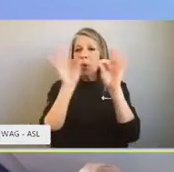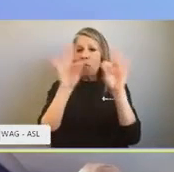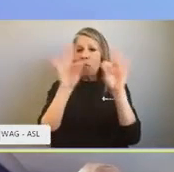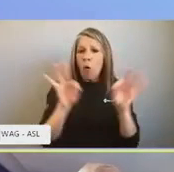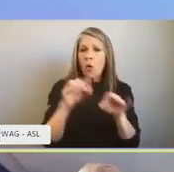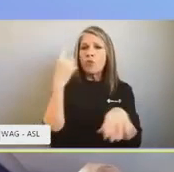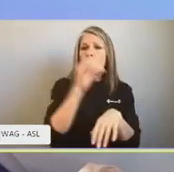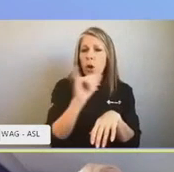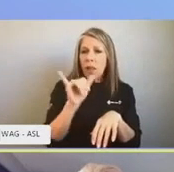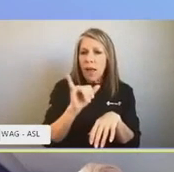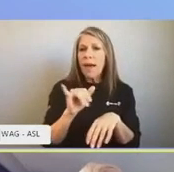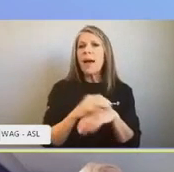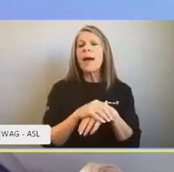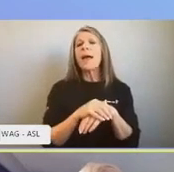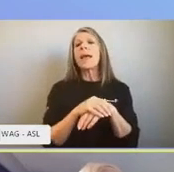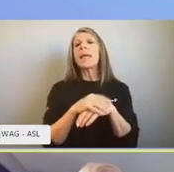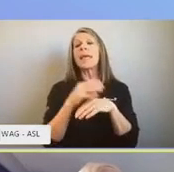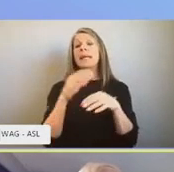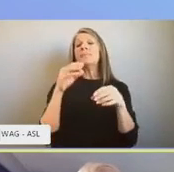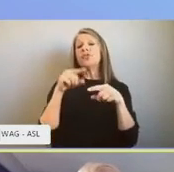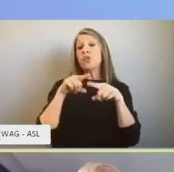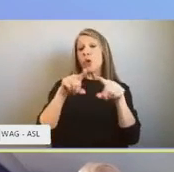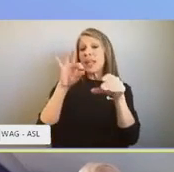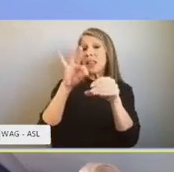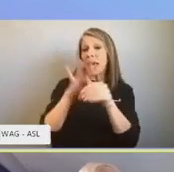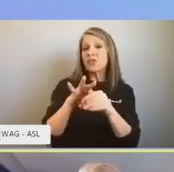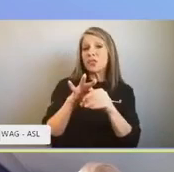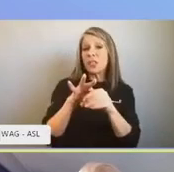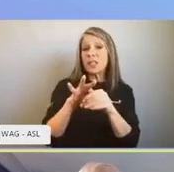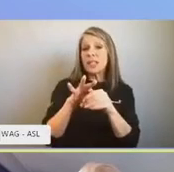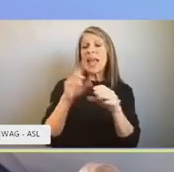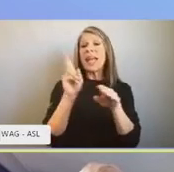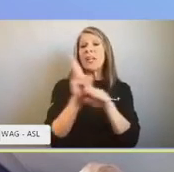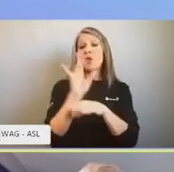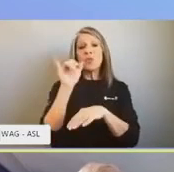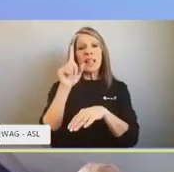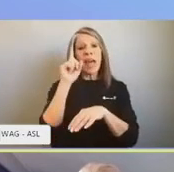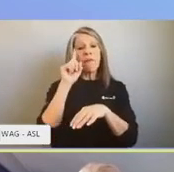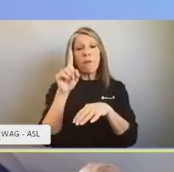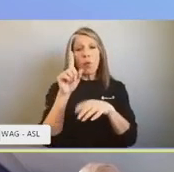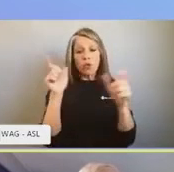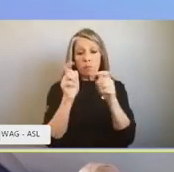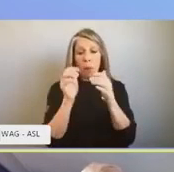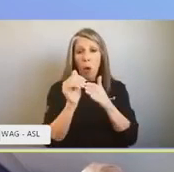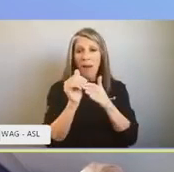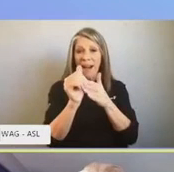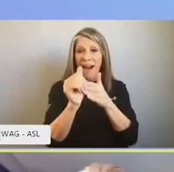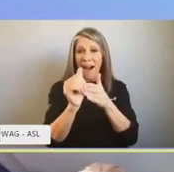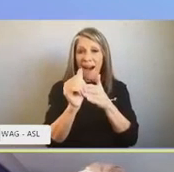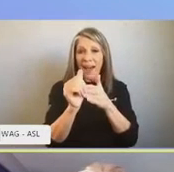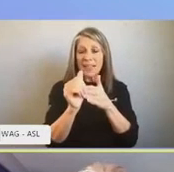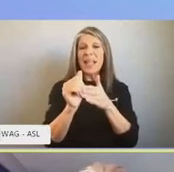take a big pile of research on what usable ballots accessible are, what forms are, and these other topics